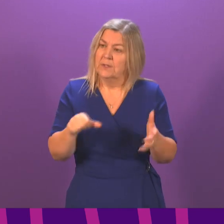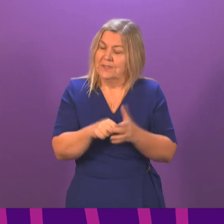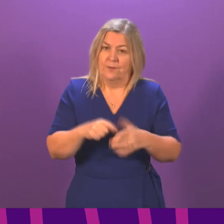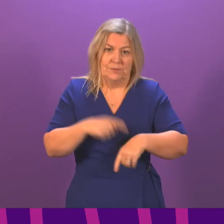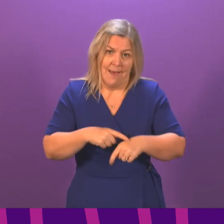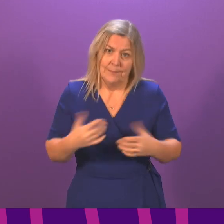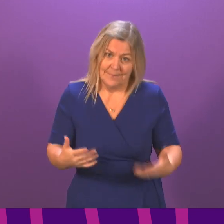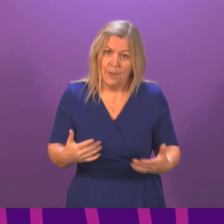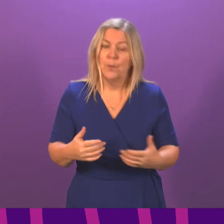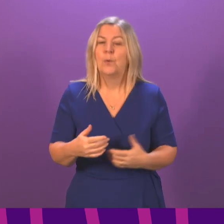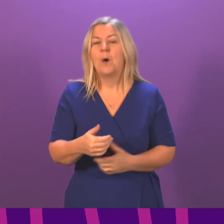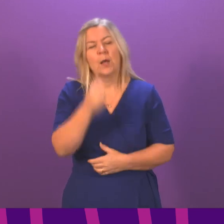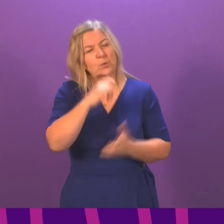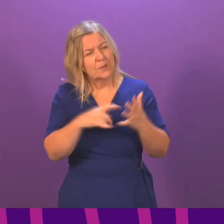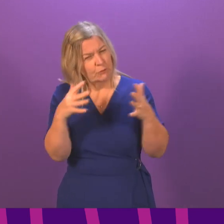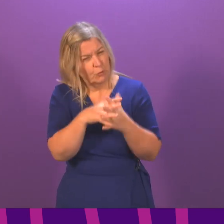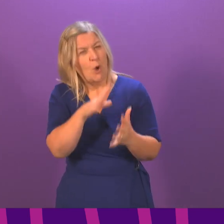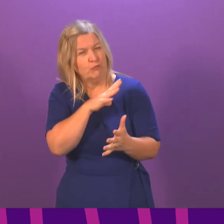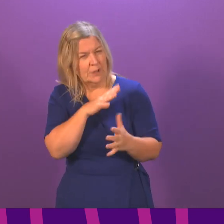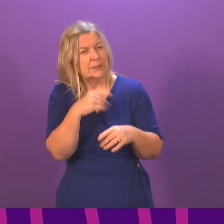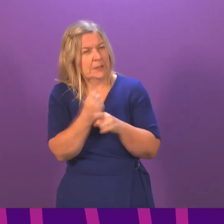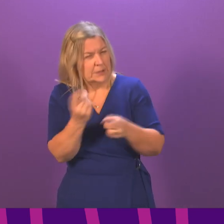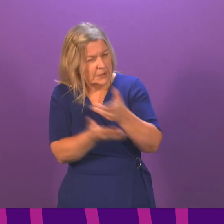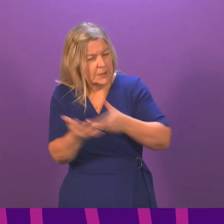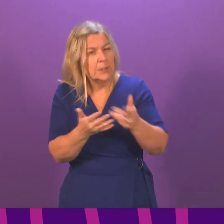Sandra White has already spoken to the Minister for Business, Fair Work and Skills about her